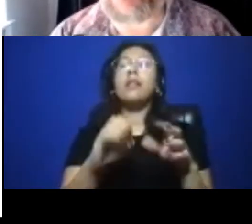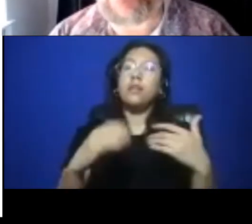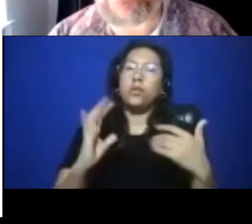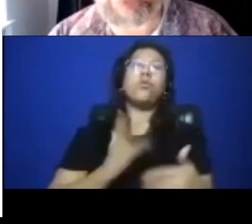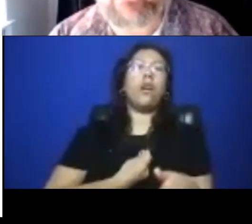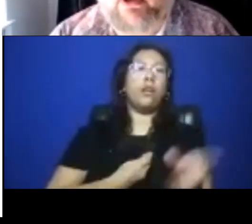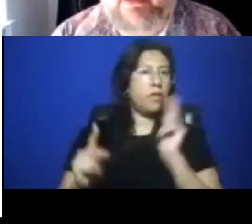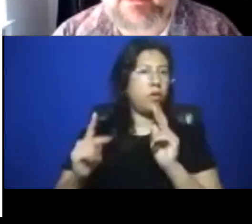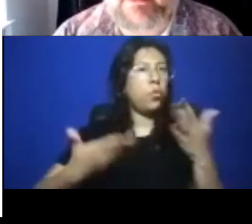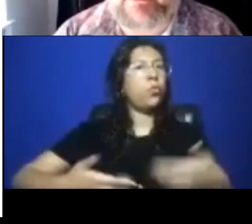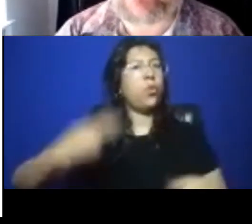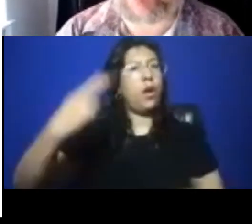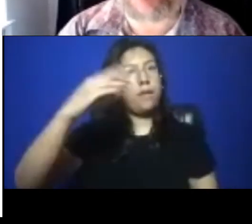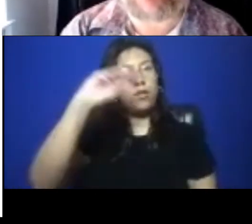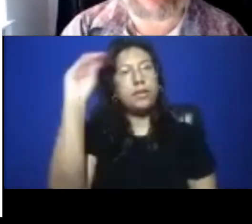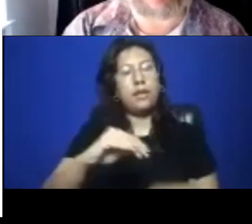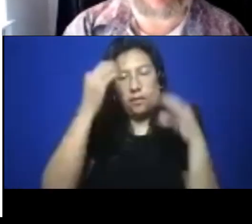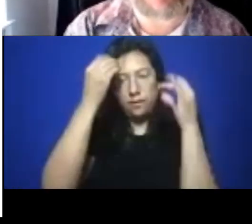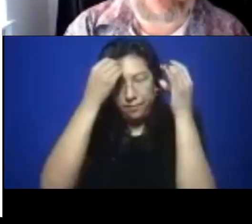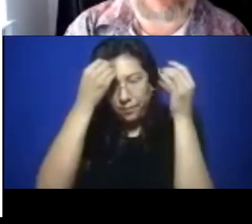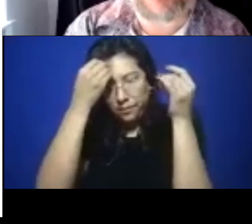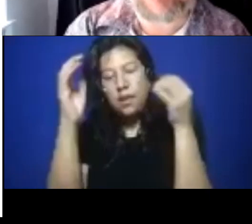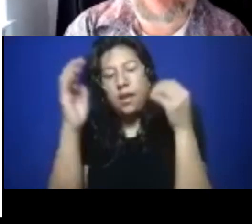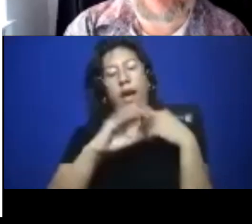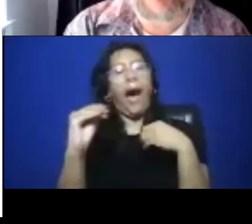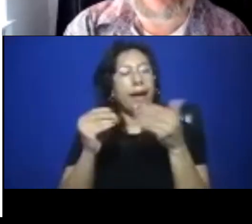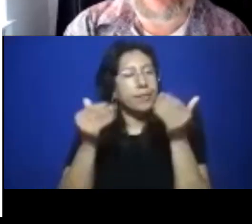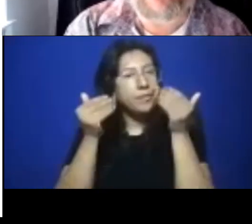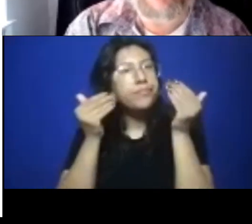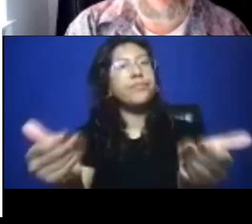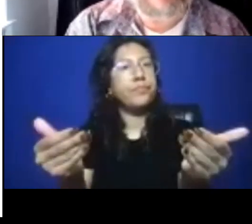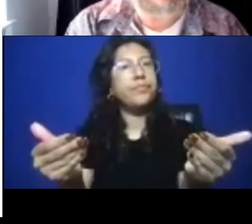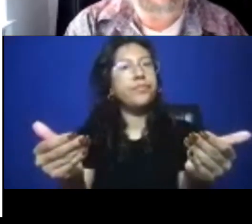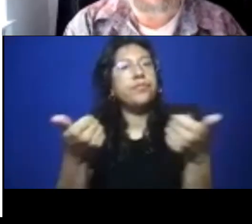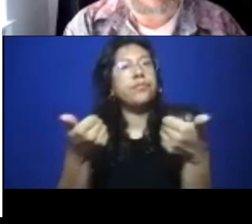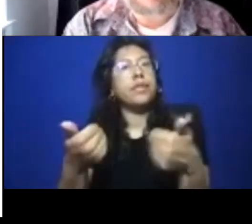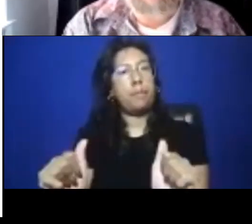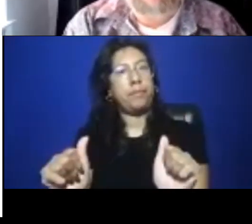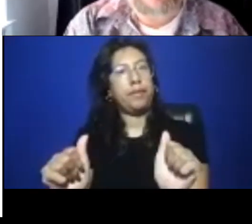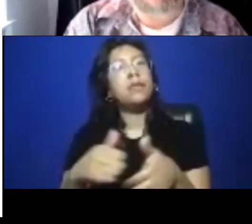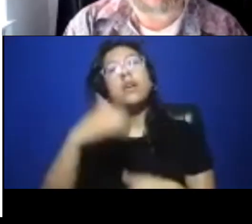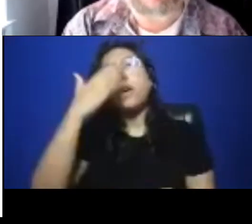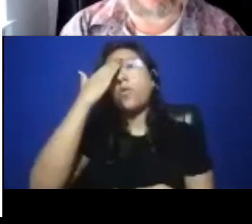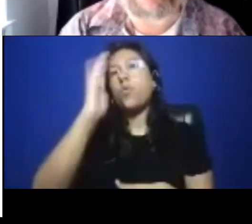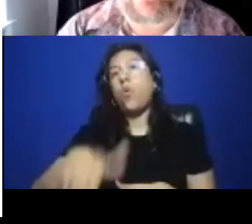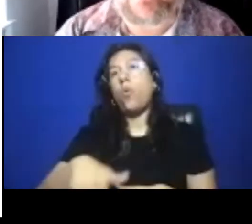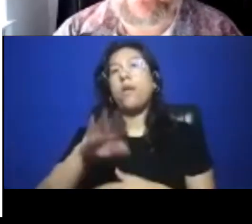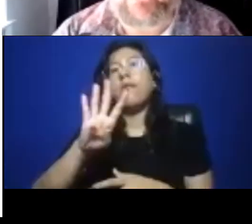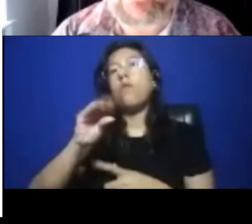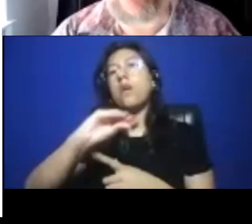of suicidal thought and suicidal attempts. So we know that at least 40% of trans folks